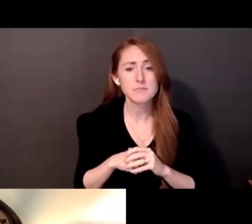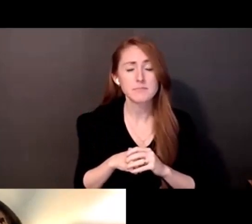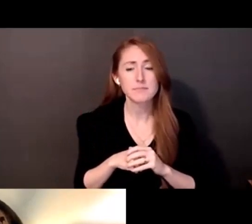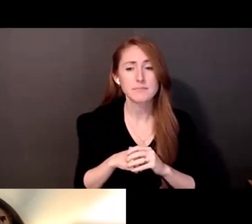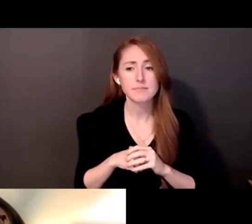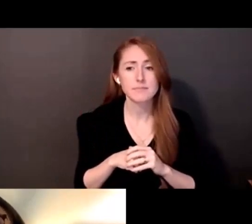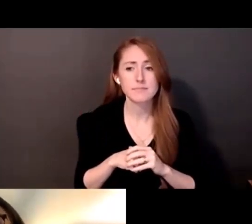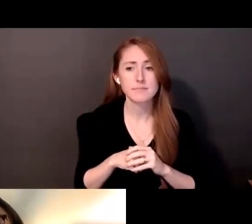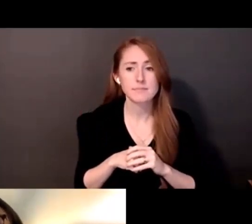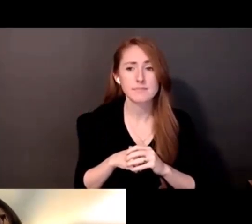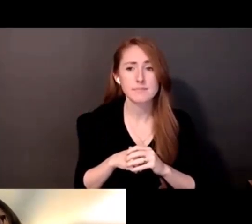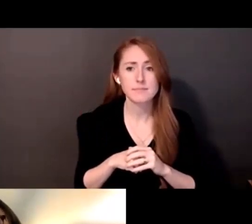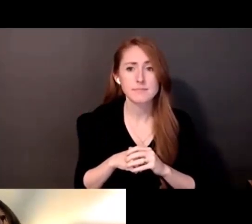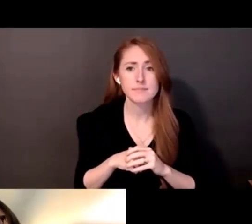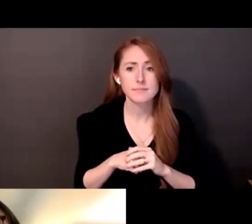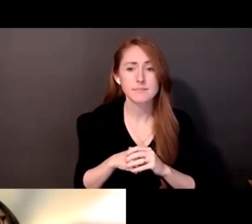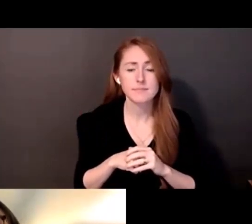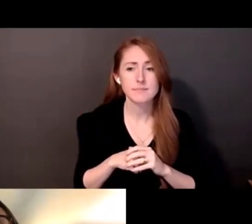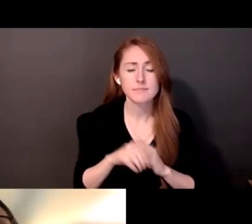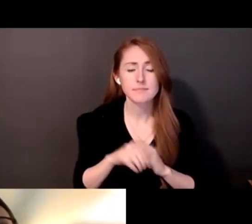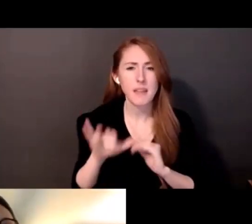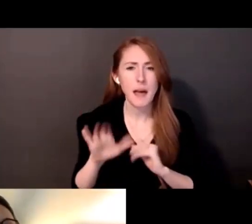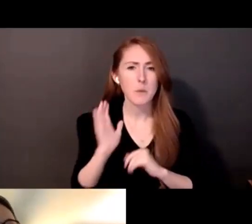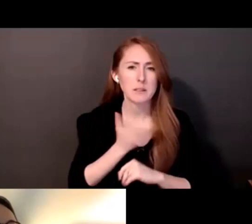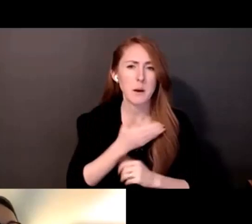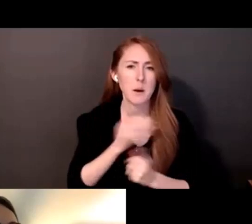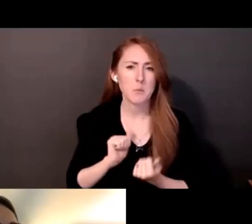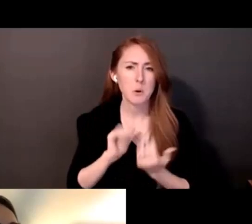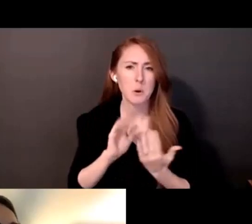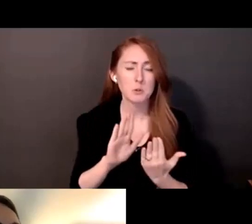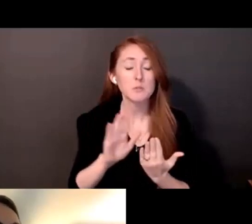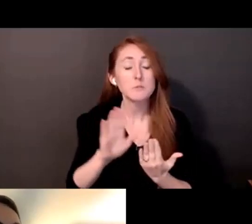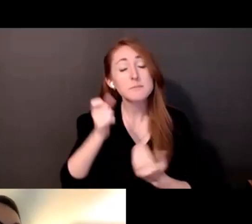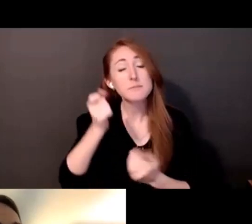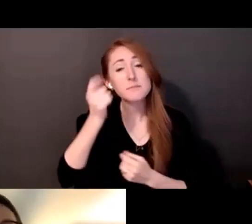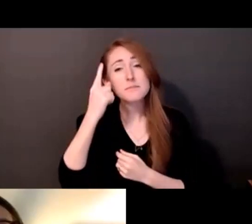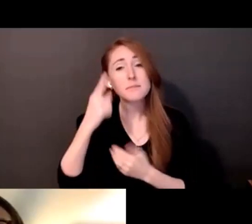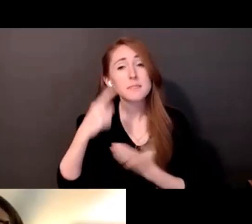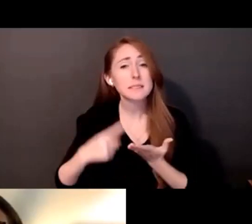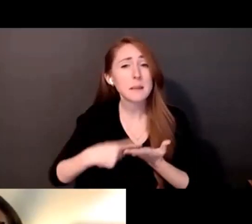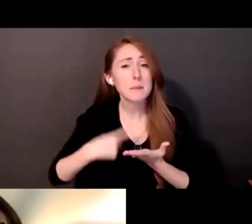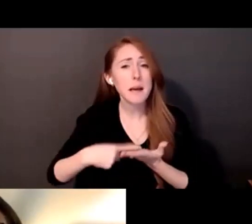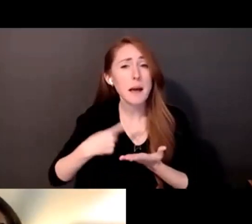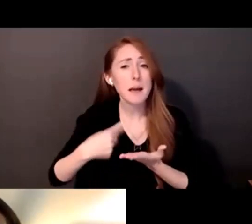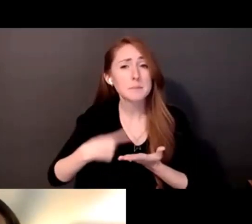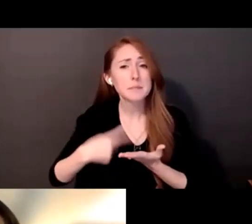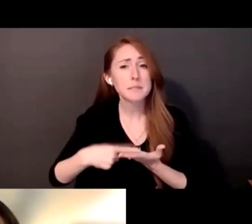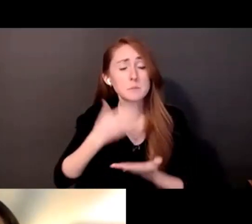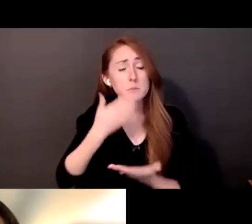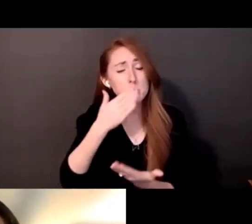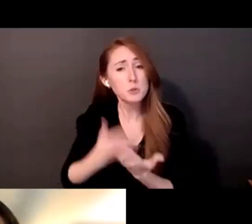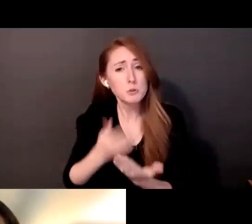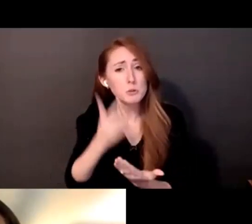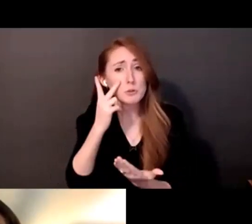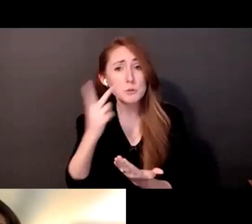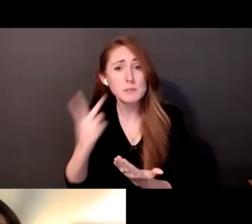And sometimes it was good to see that different opinions were